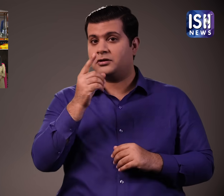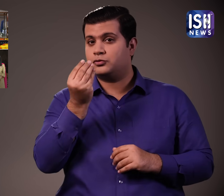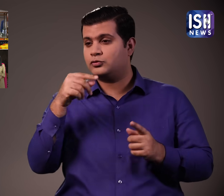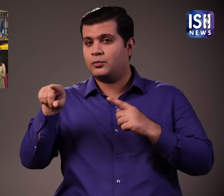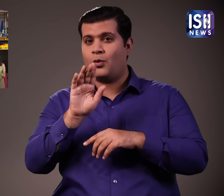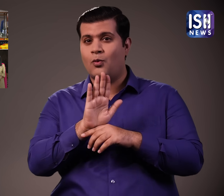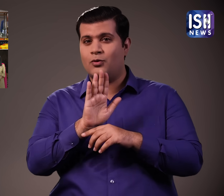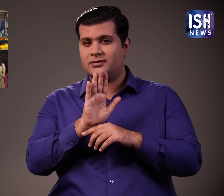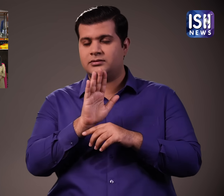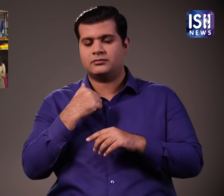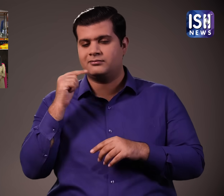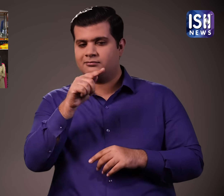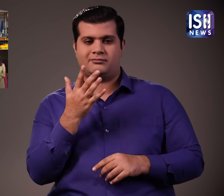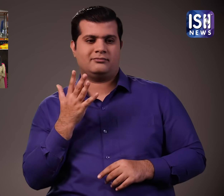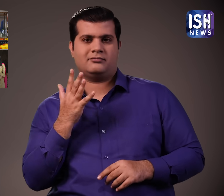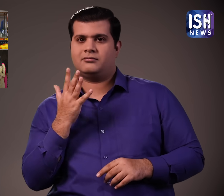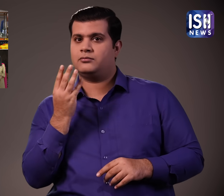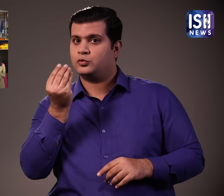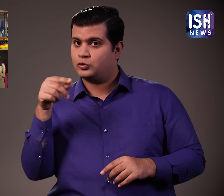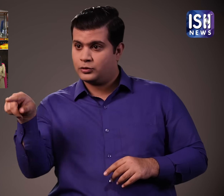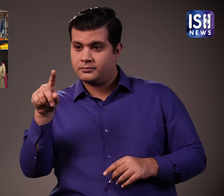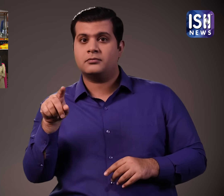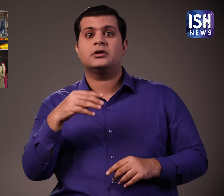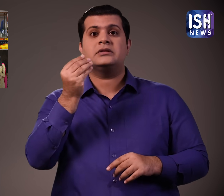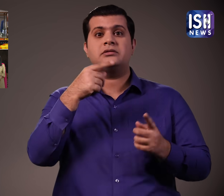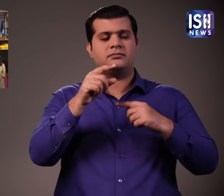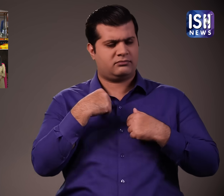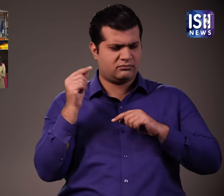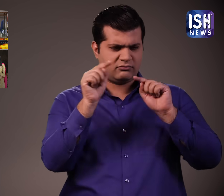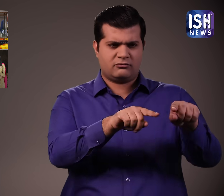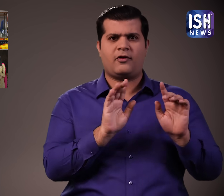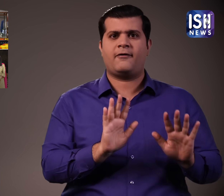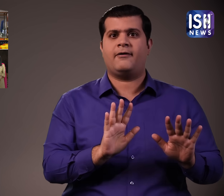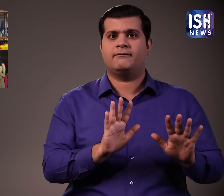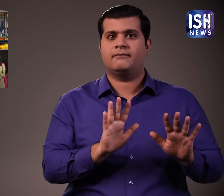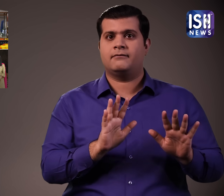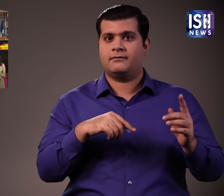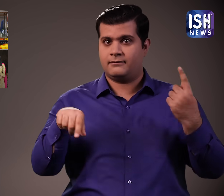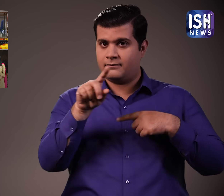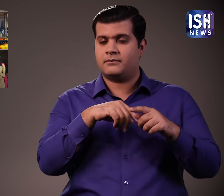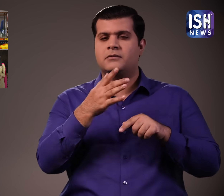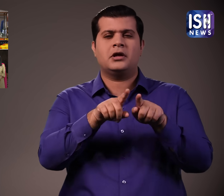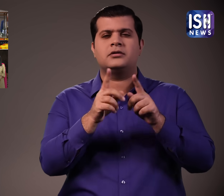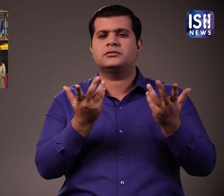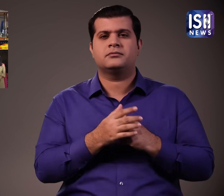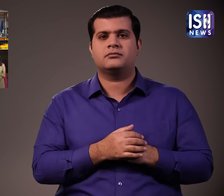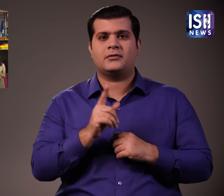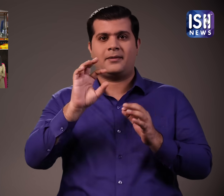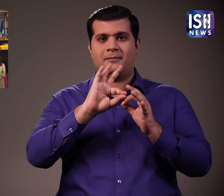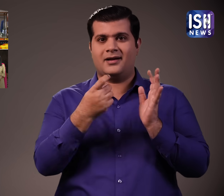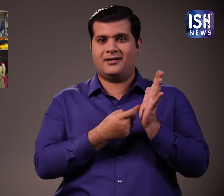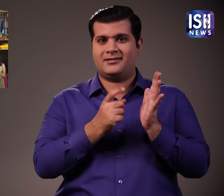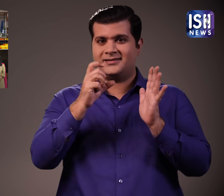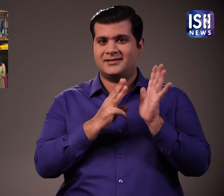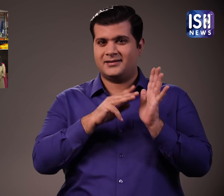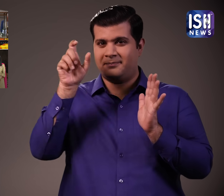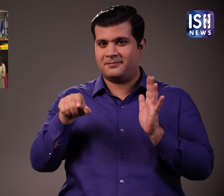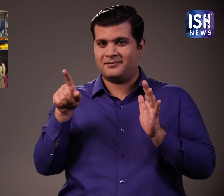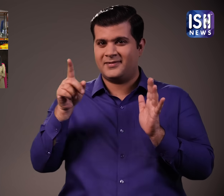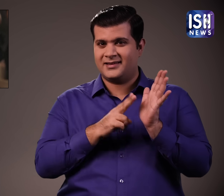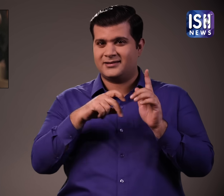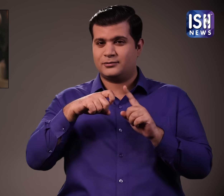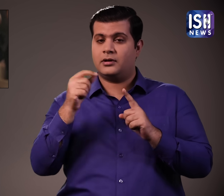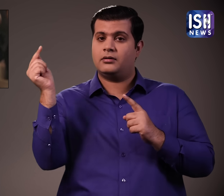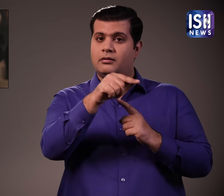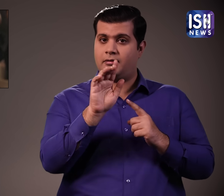While some Congress leaders refused to attend the event, others like Bihar CM Nitish Kumar,